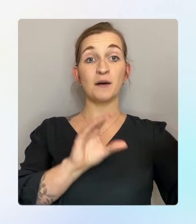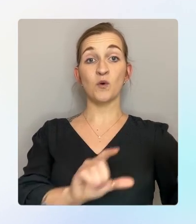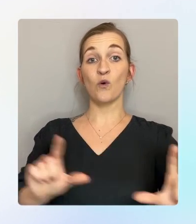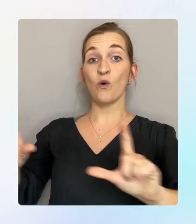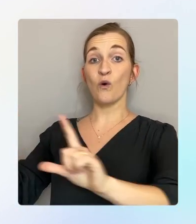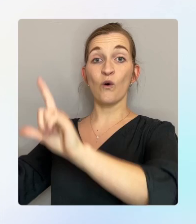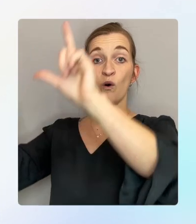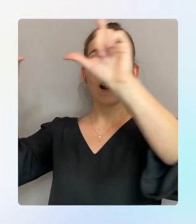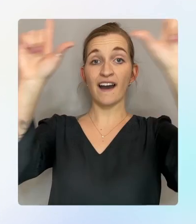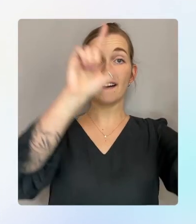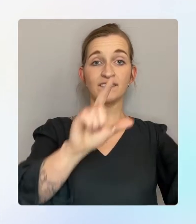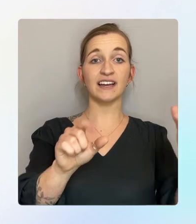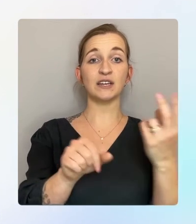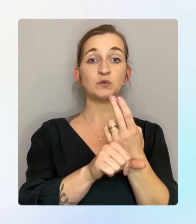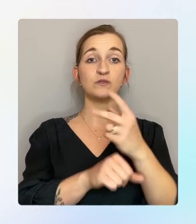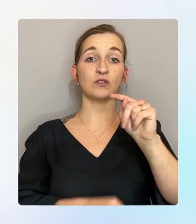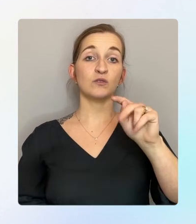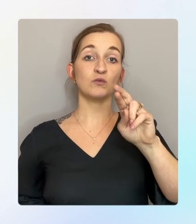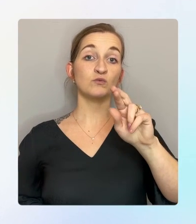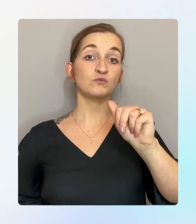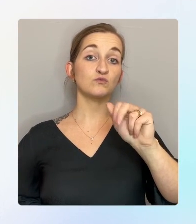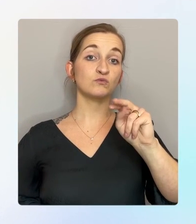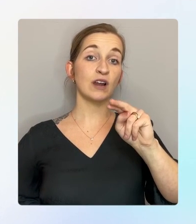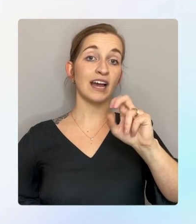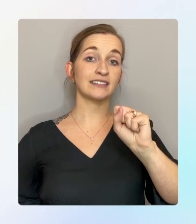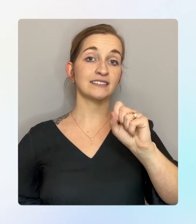We can move it around using the transform options on the right controller.